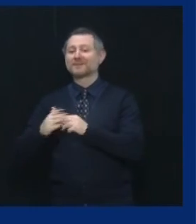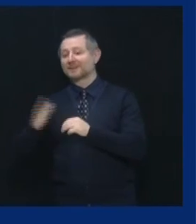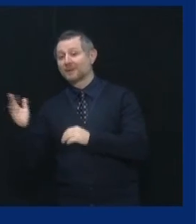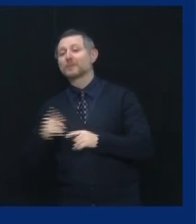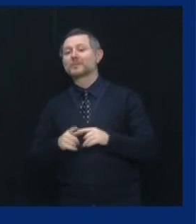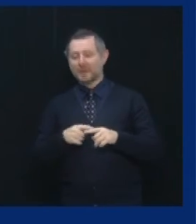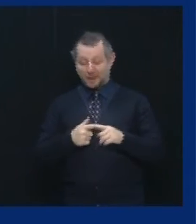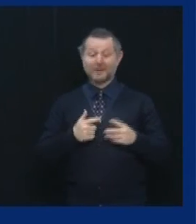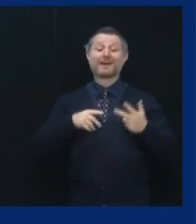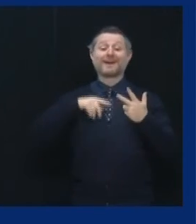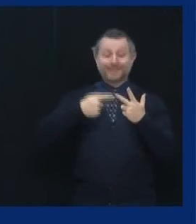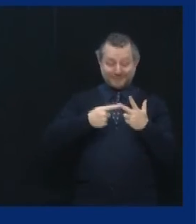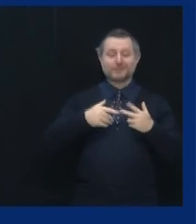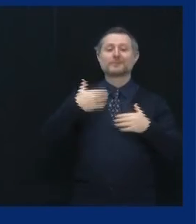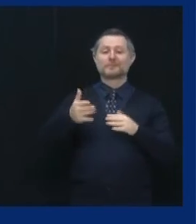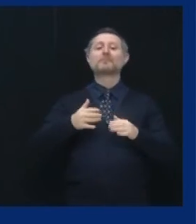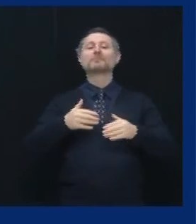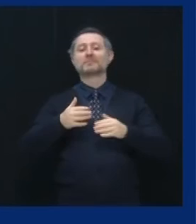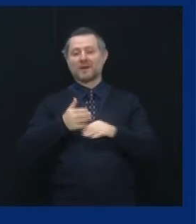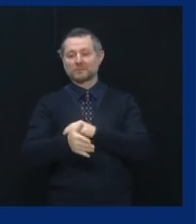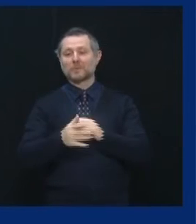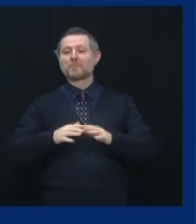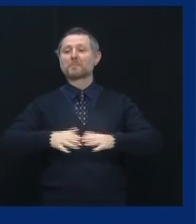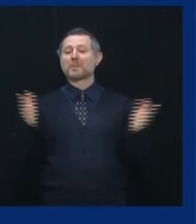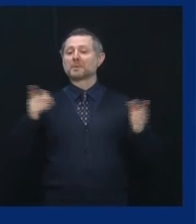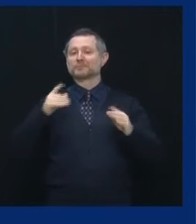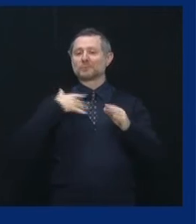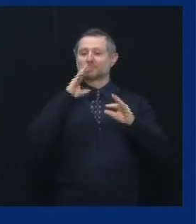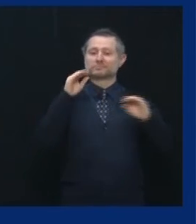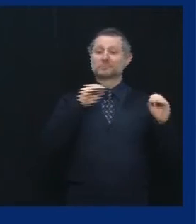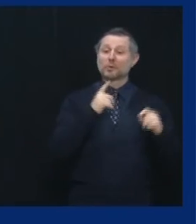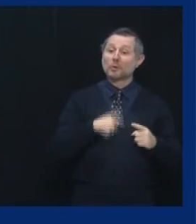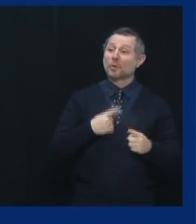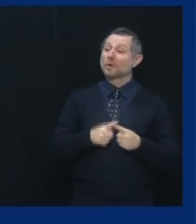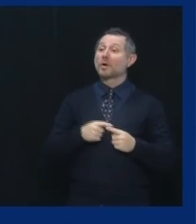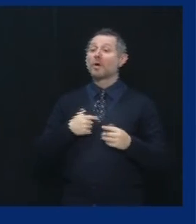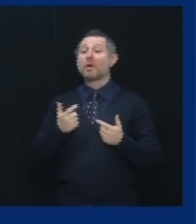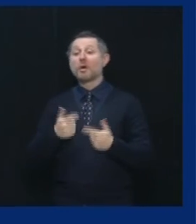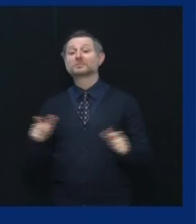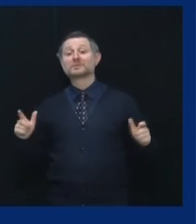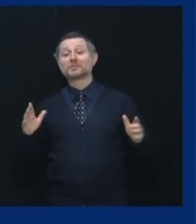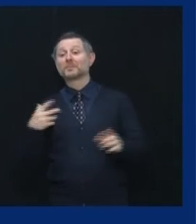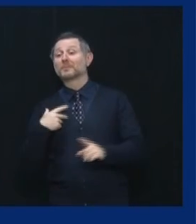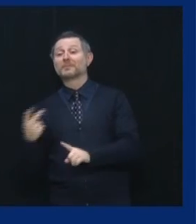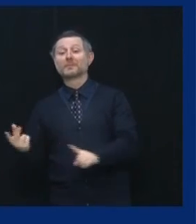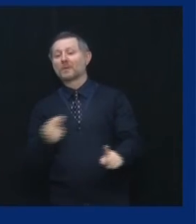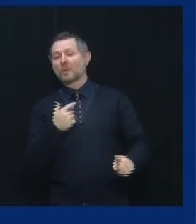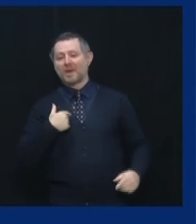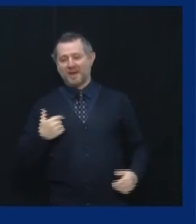AND THAT IS WHEN WE'LL START THE